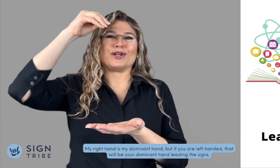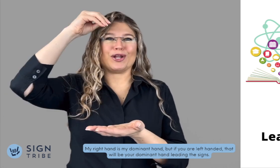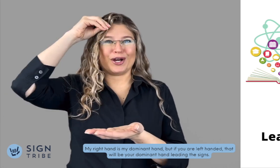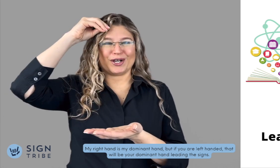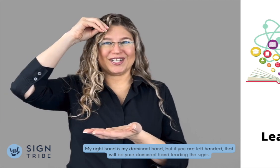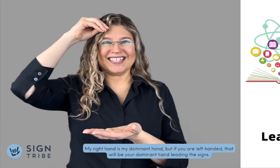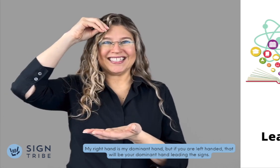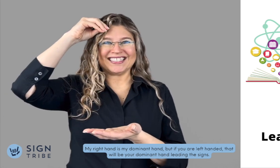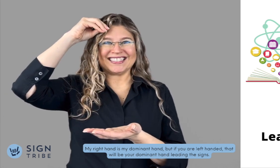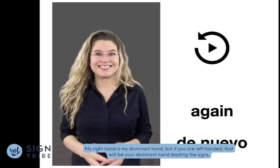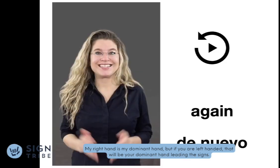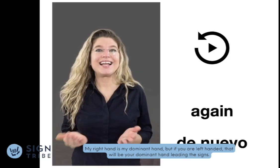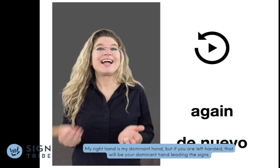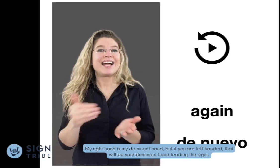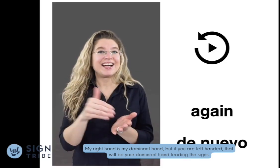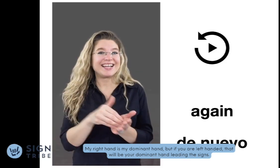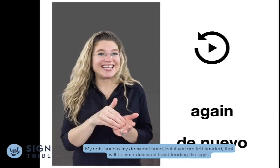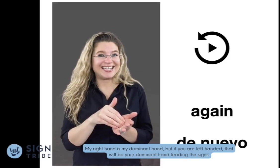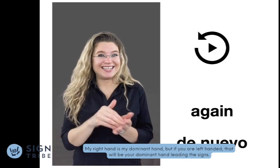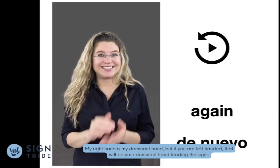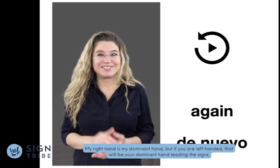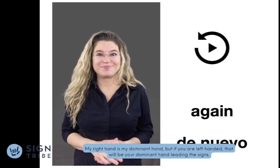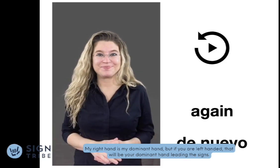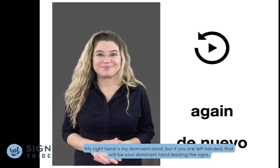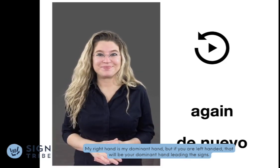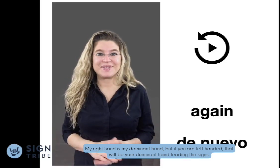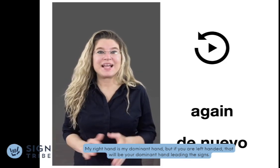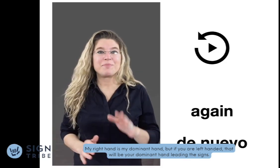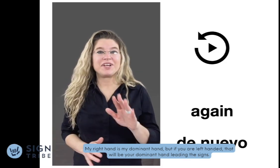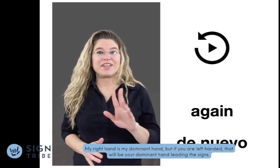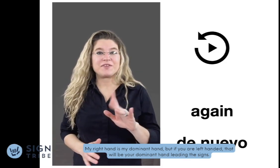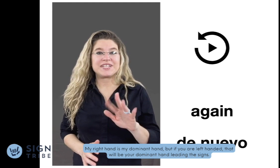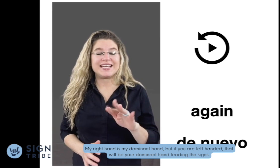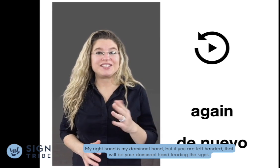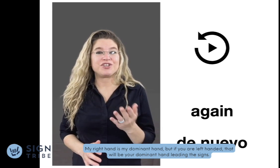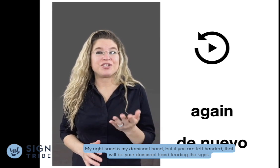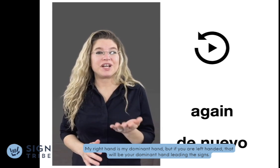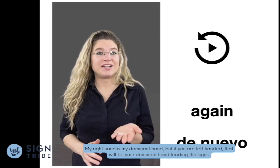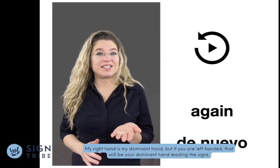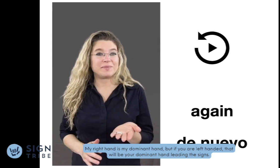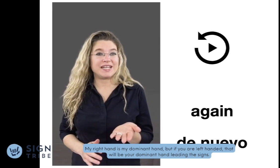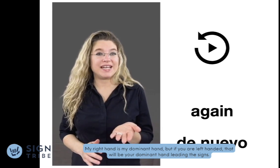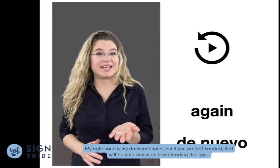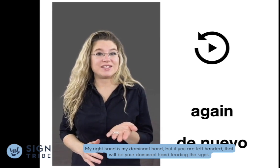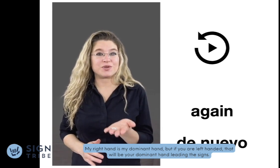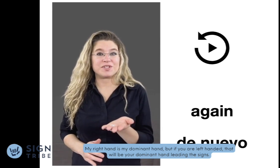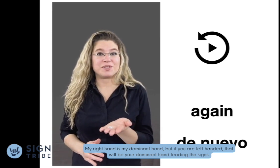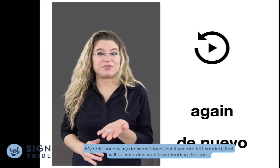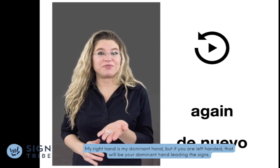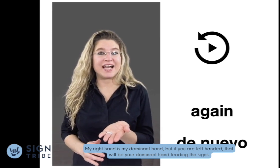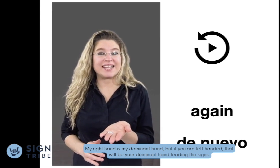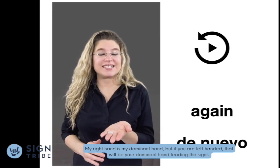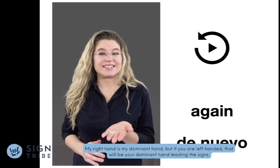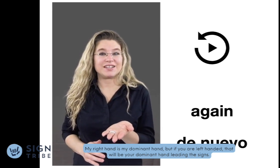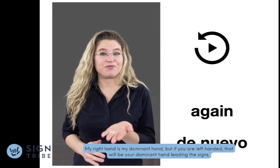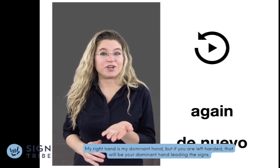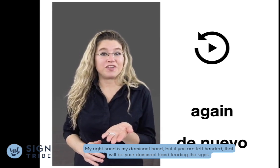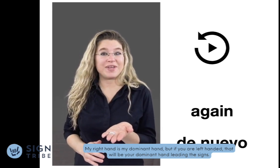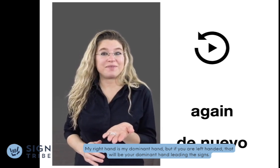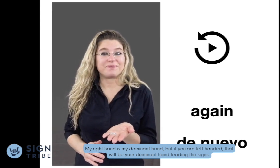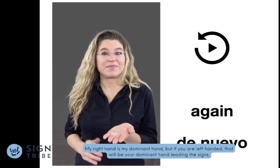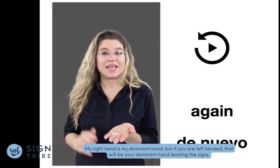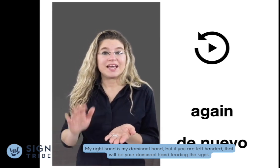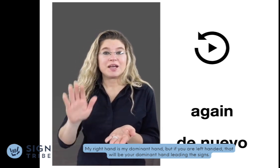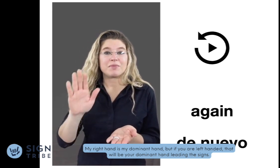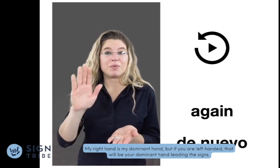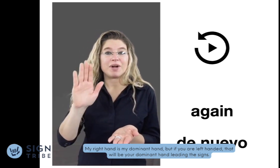Learn. Again. My left hand or non dominant hand is going to be flat in front of me. My right